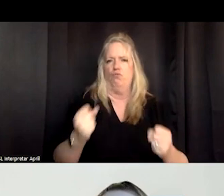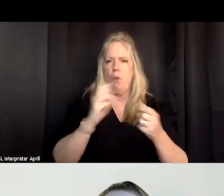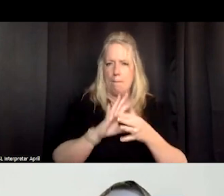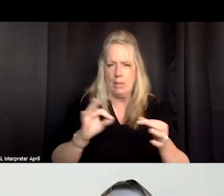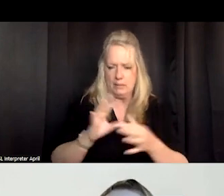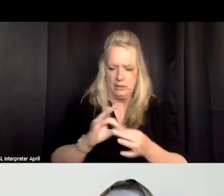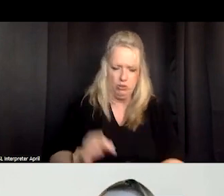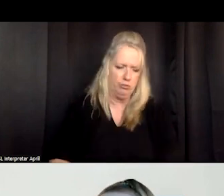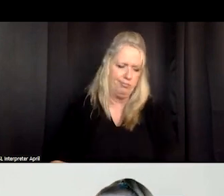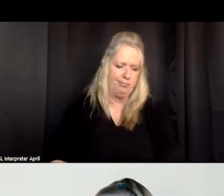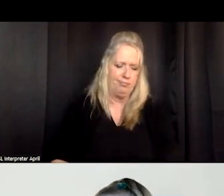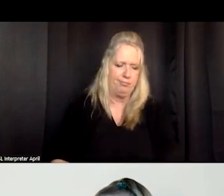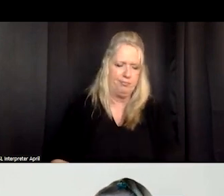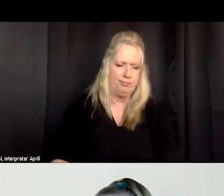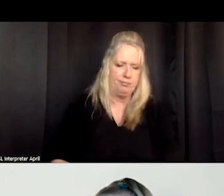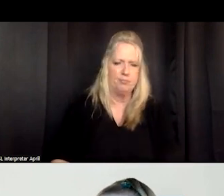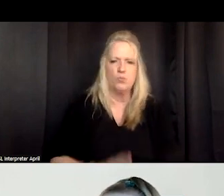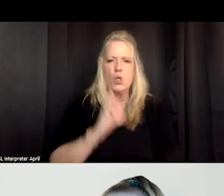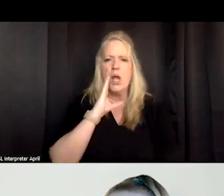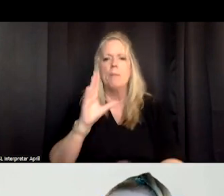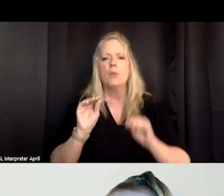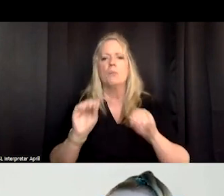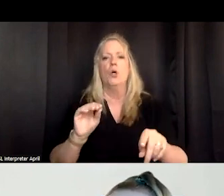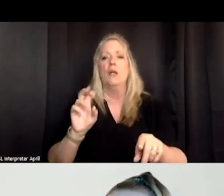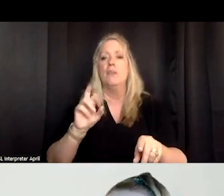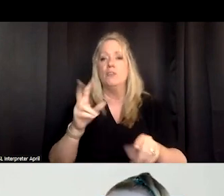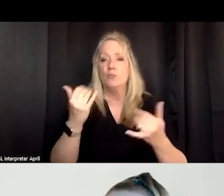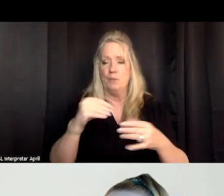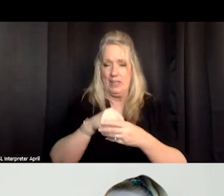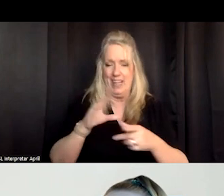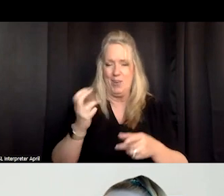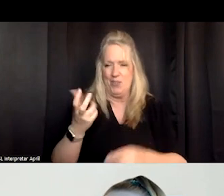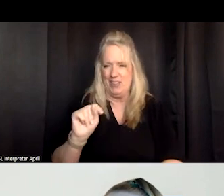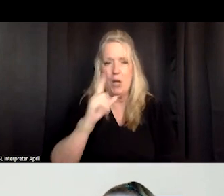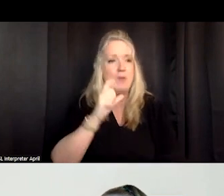SO, SO, LET ME PUT THAT SURVEY IN THE CHAT RIGHT NOW. WOULD LOVE FOR FOLKS TO FILL THAT